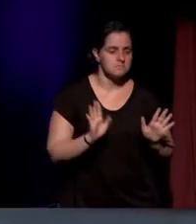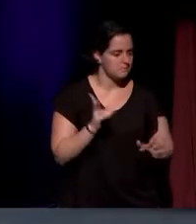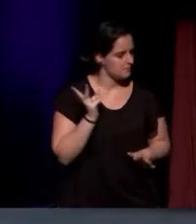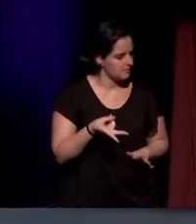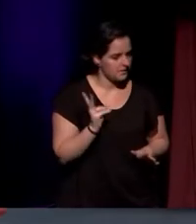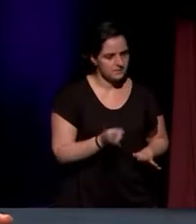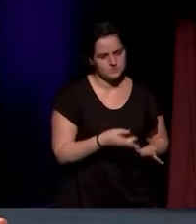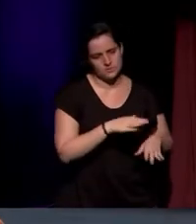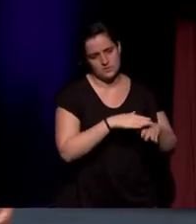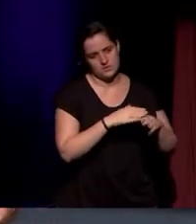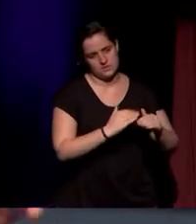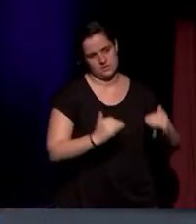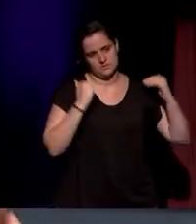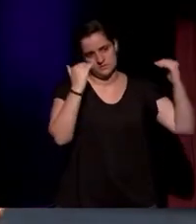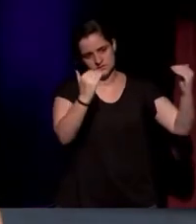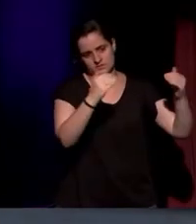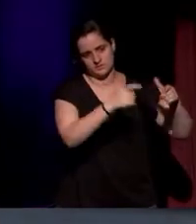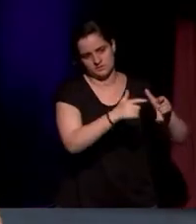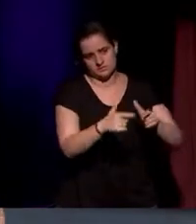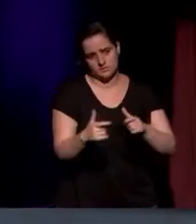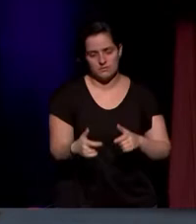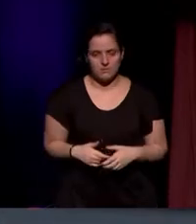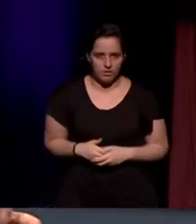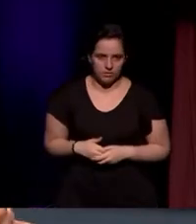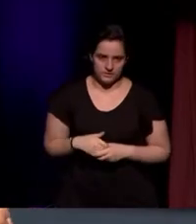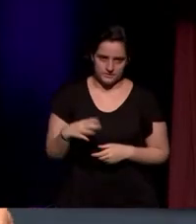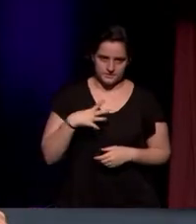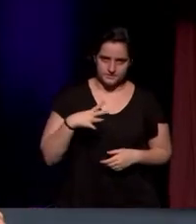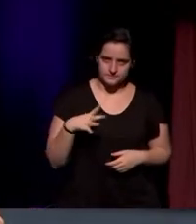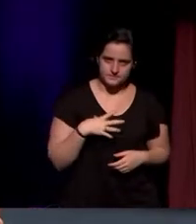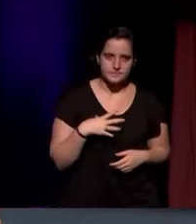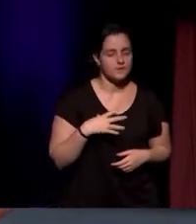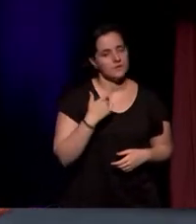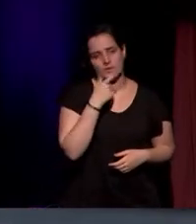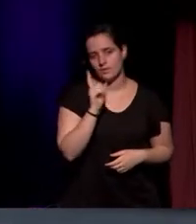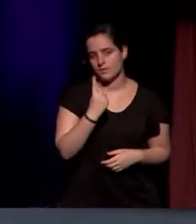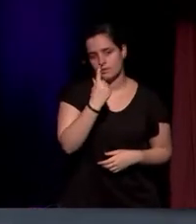we could not, city councils, we cannot get a third of women,